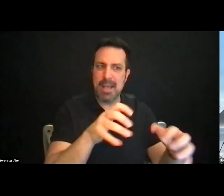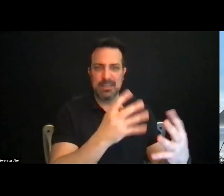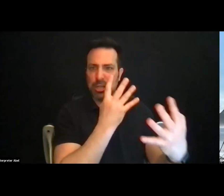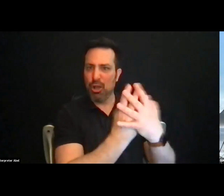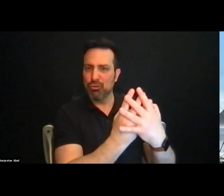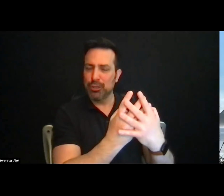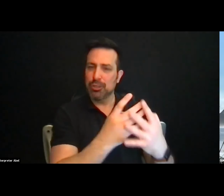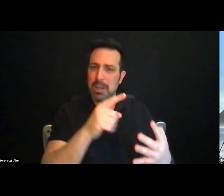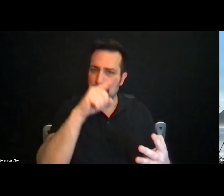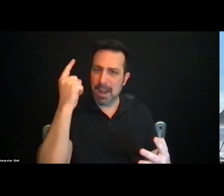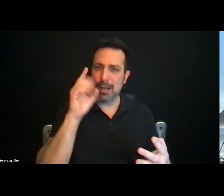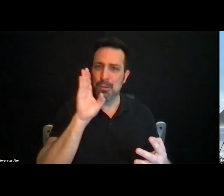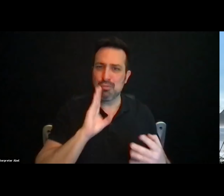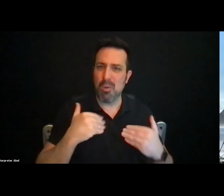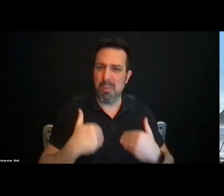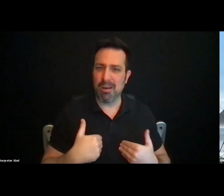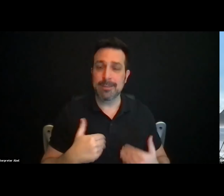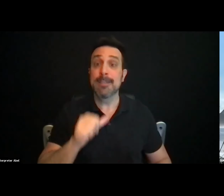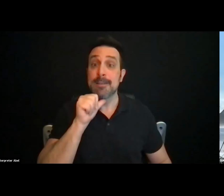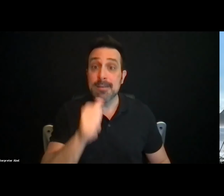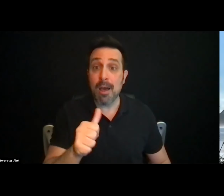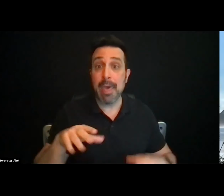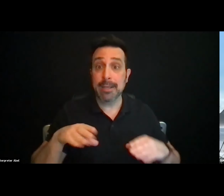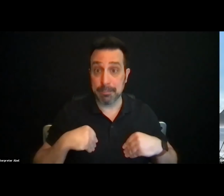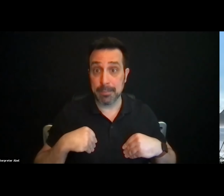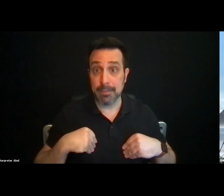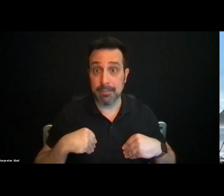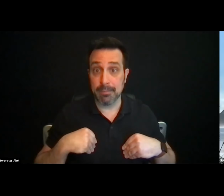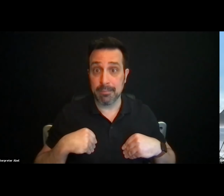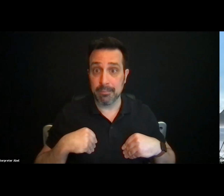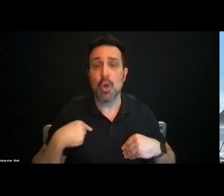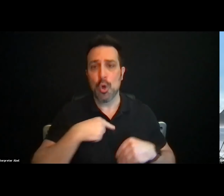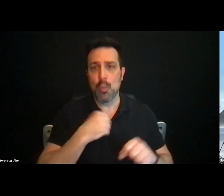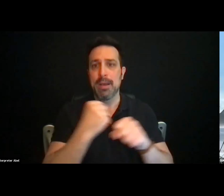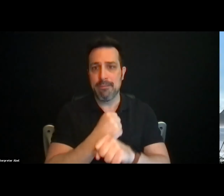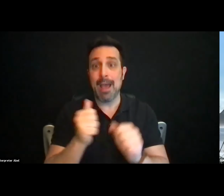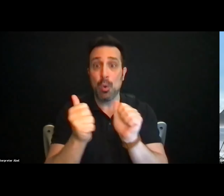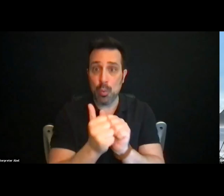The systemic racism and violence wealded by law enforcement against black and brown bodies. The mass